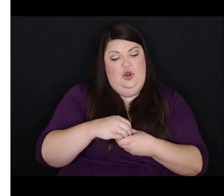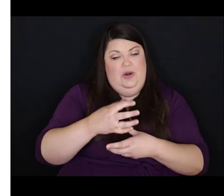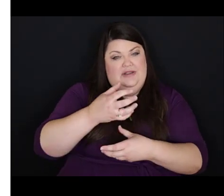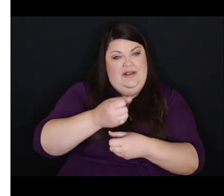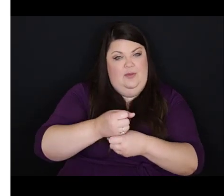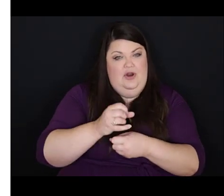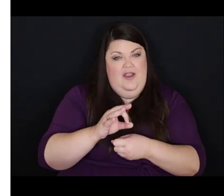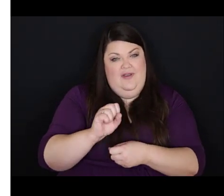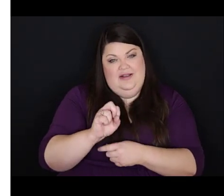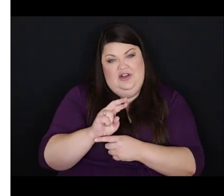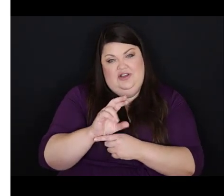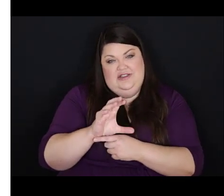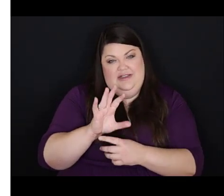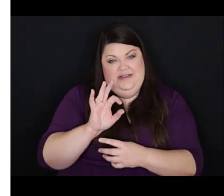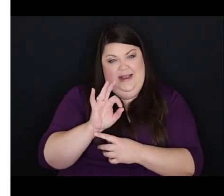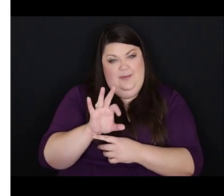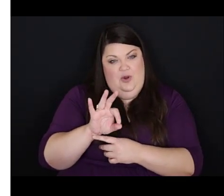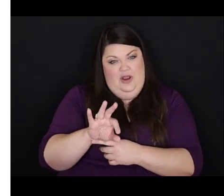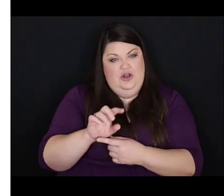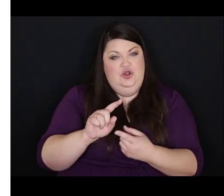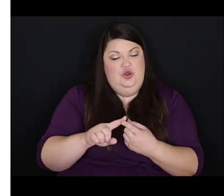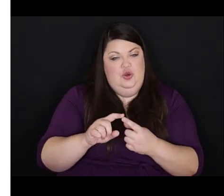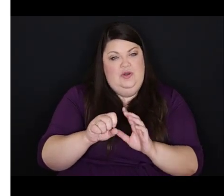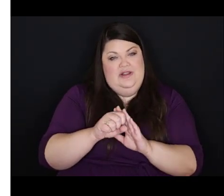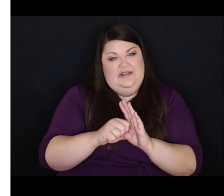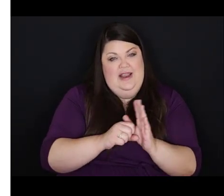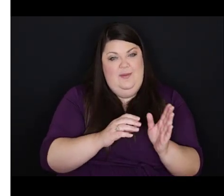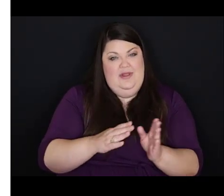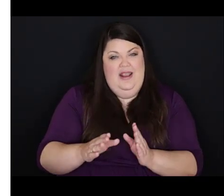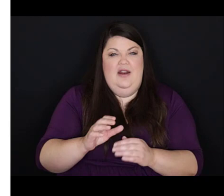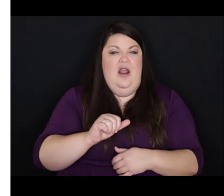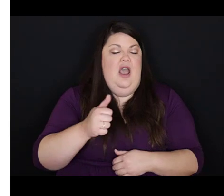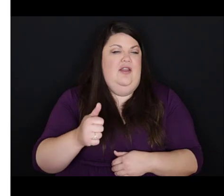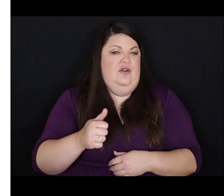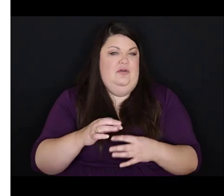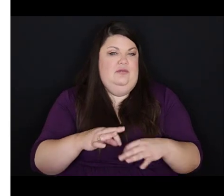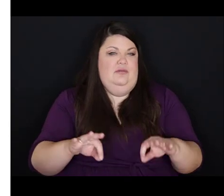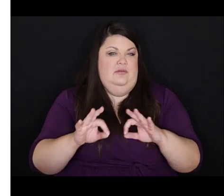the SRC’s input into the State Plan and other relevant feedback from the Council,